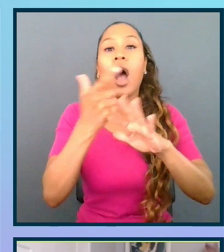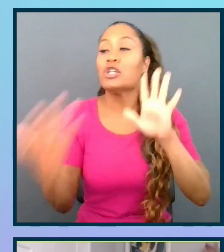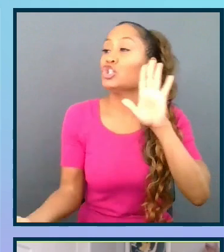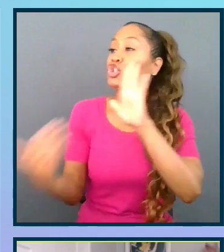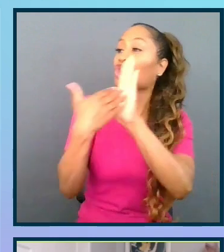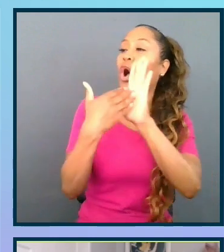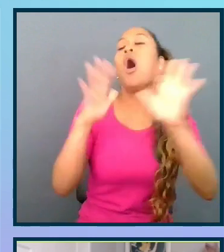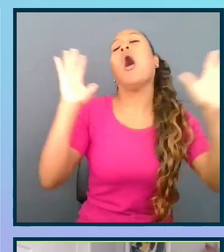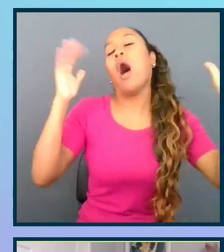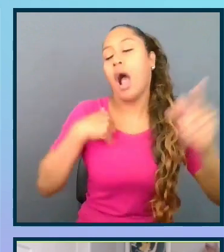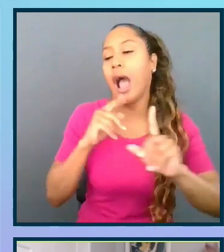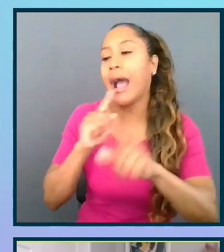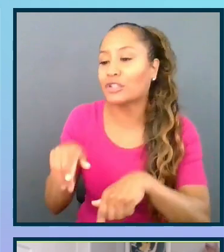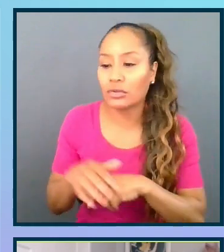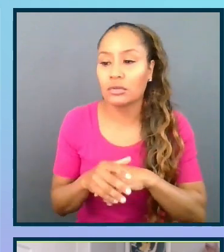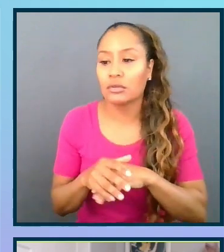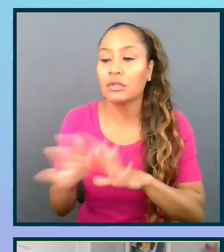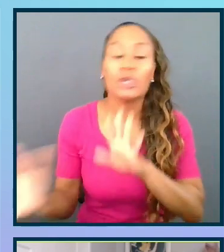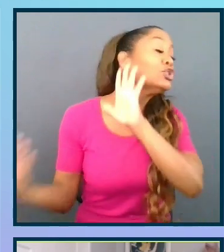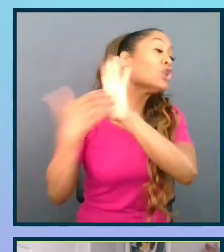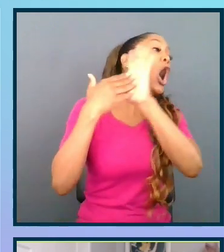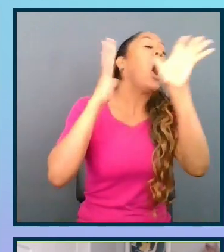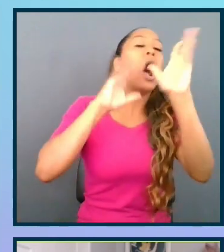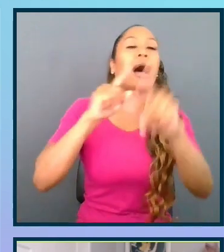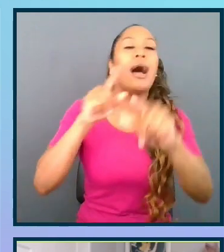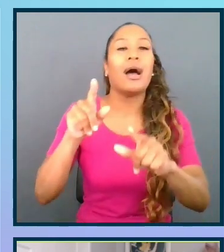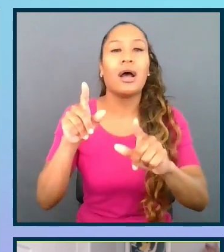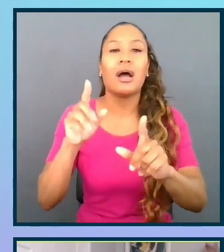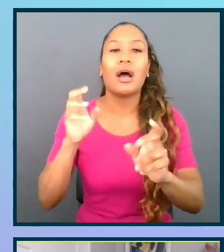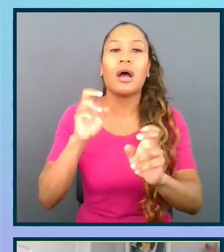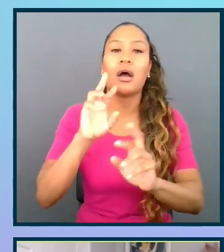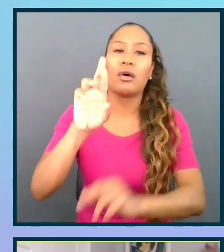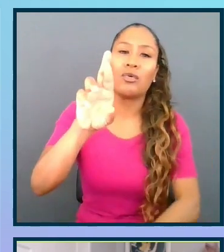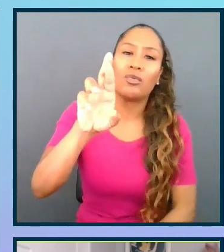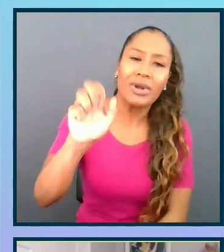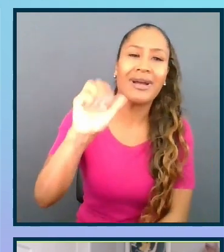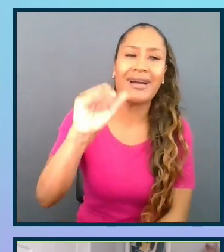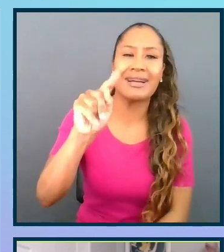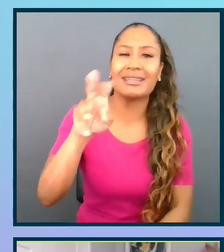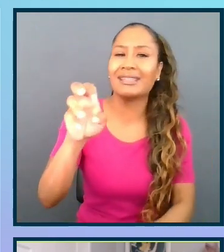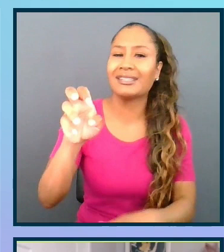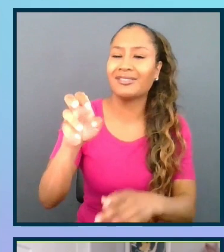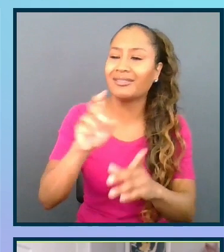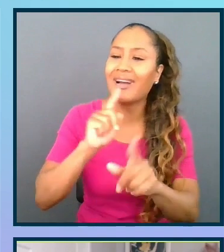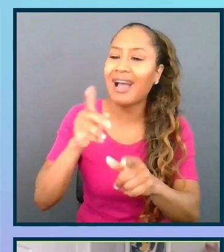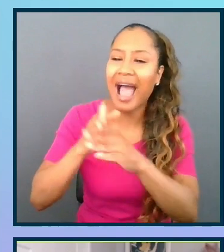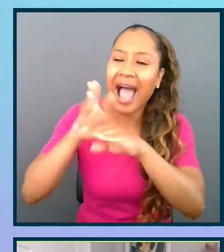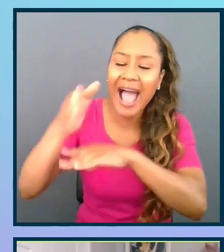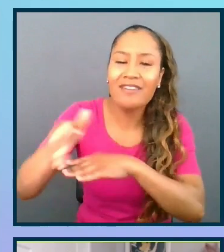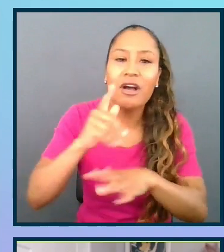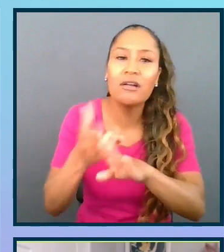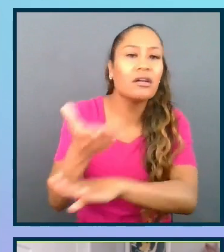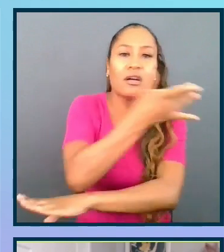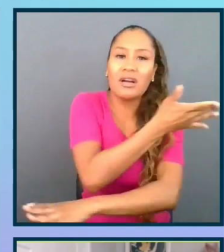Meaning that teams have fought a far more reactive approach to accessibility at times. Instead of creating